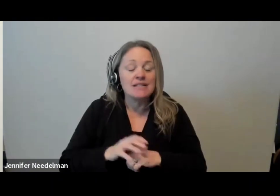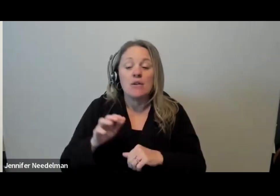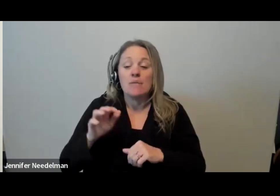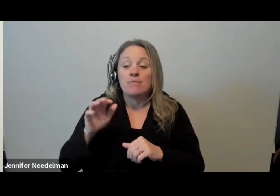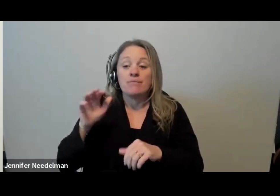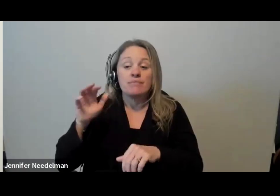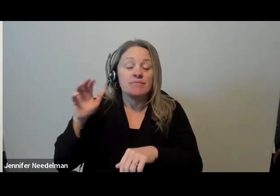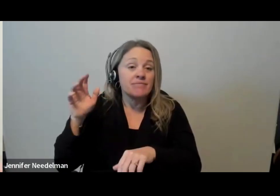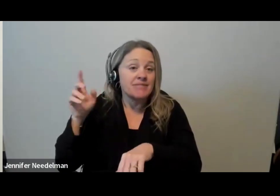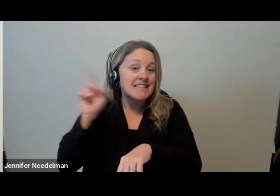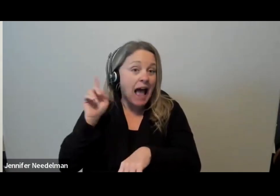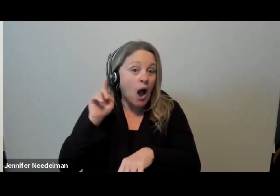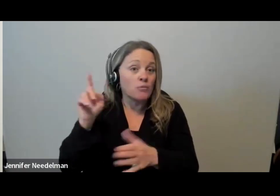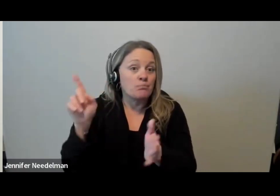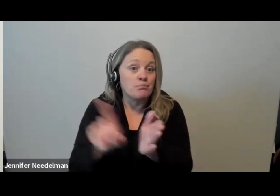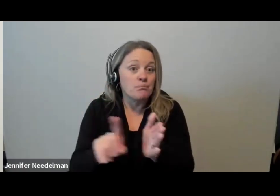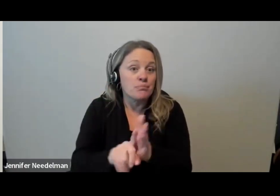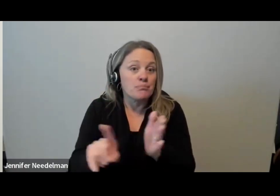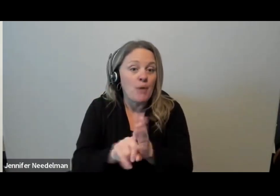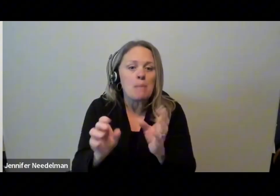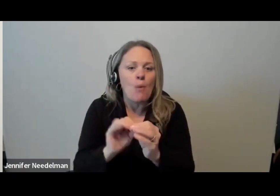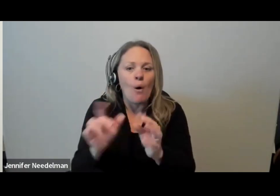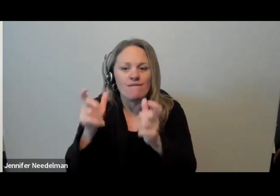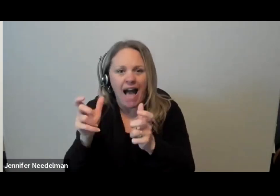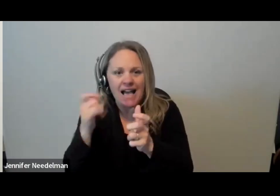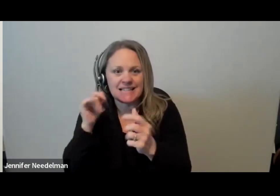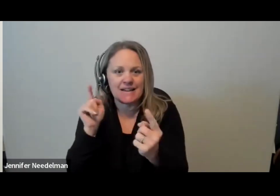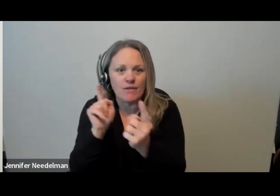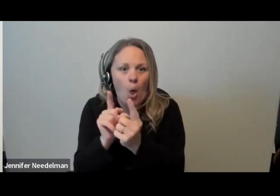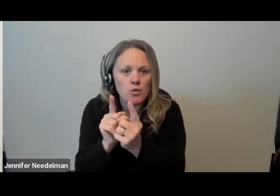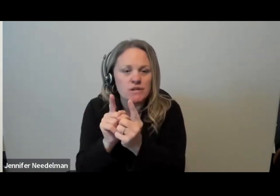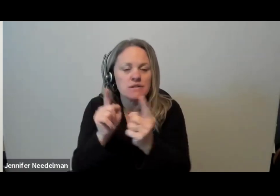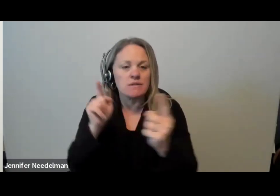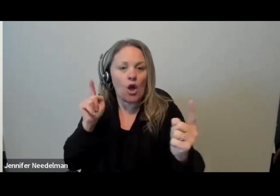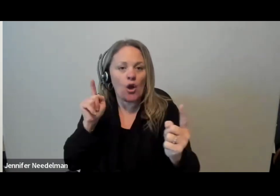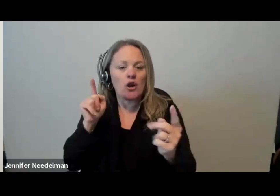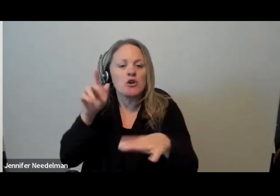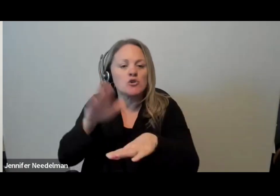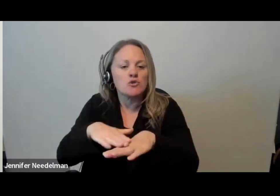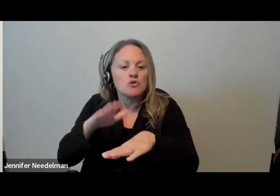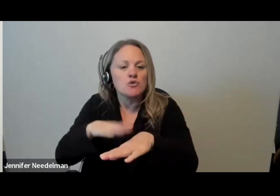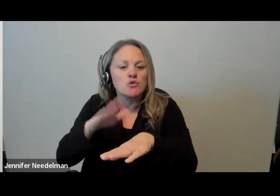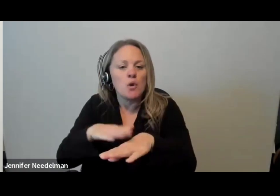are closer together and when they're farther apart, it taps slower. As you get closer to the end of the screen,